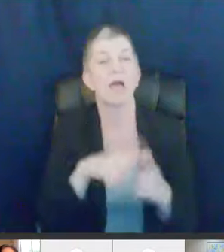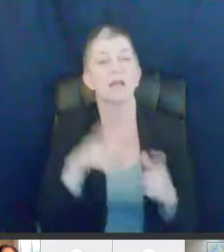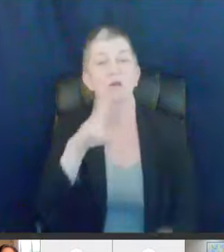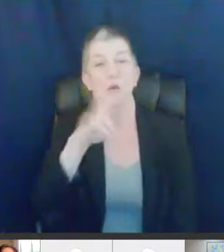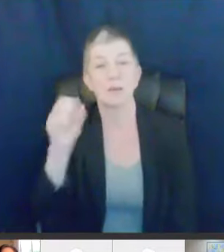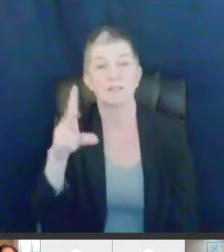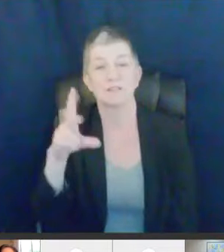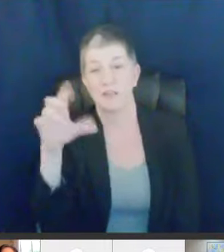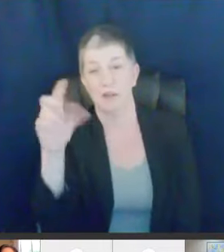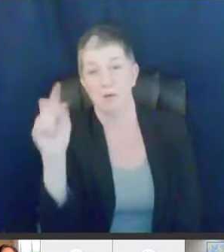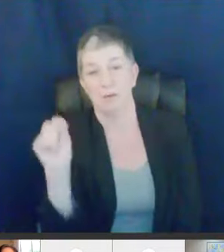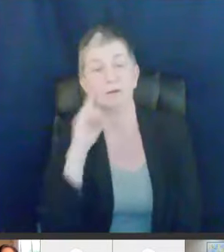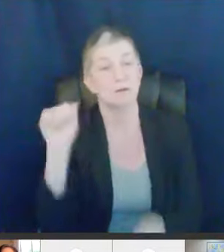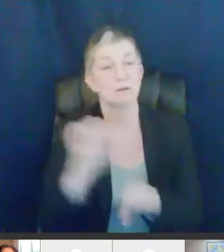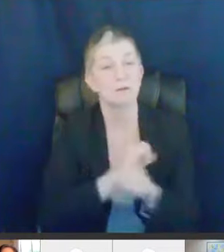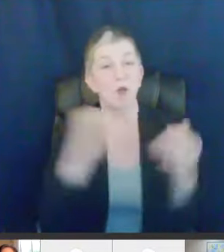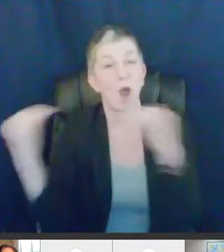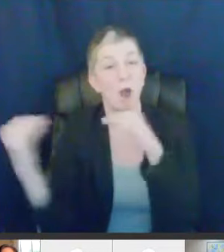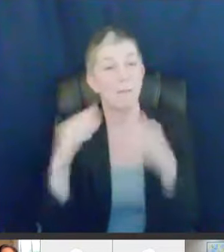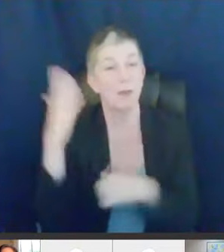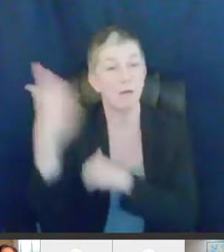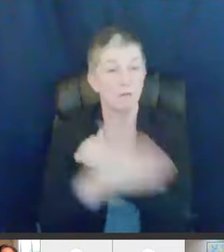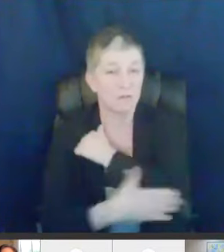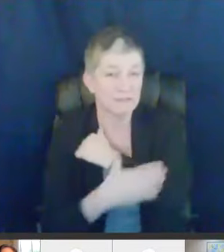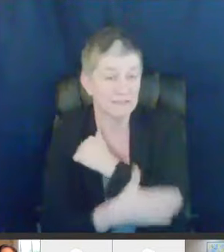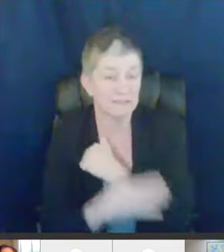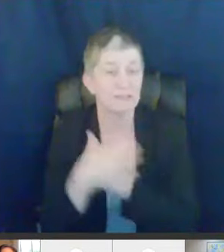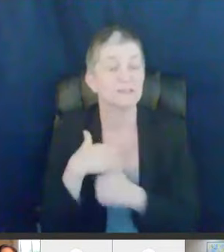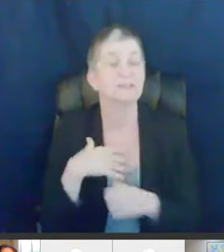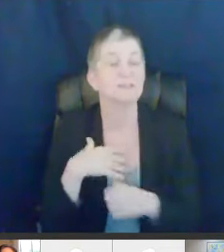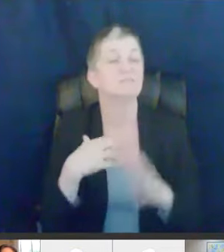combat overseas on behalf of the commissioners and entire Department of